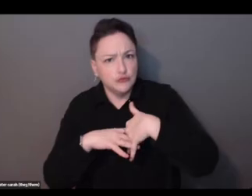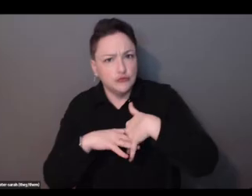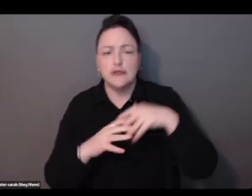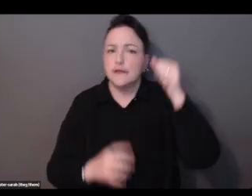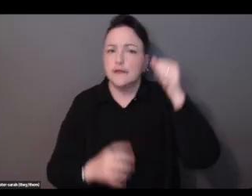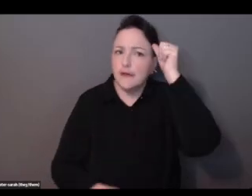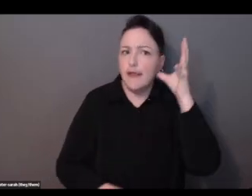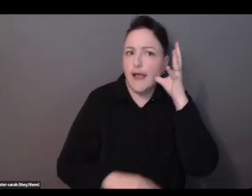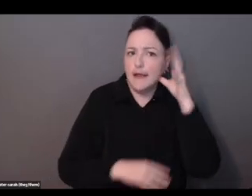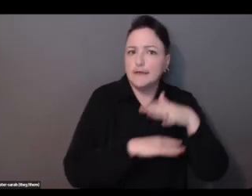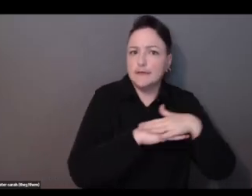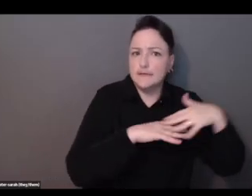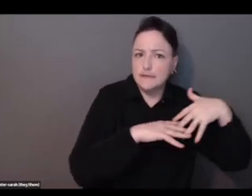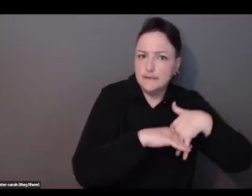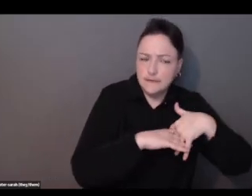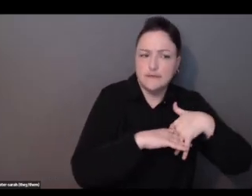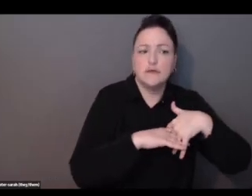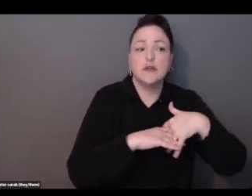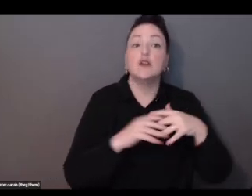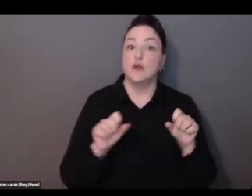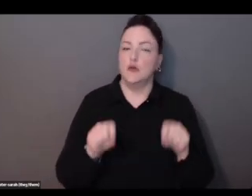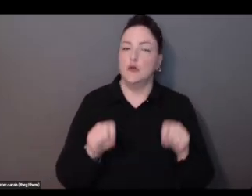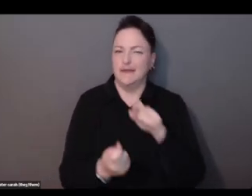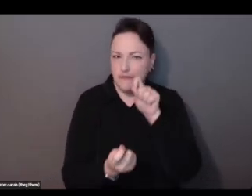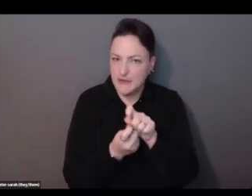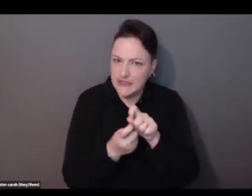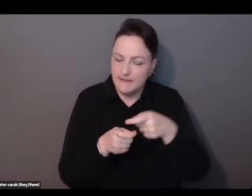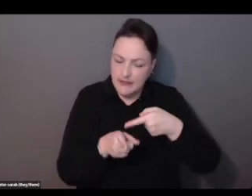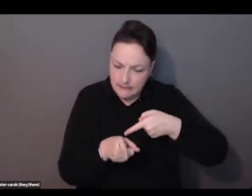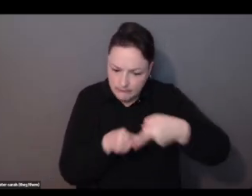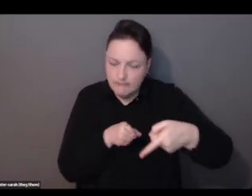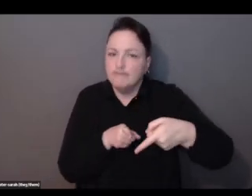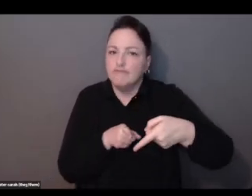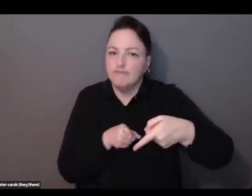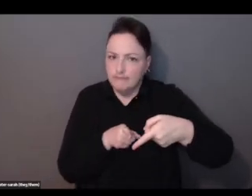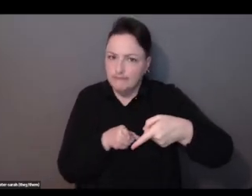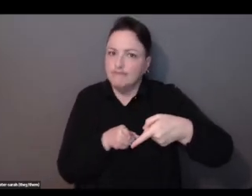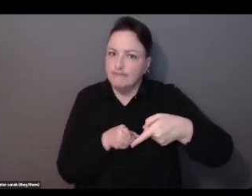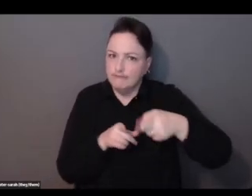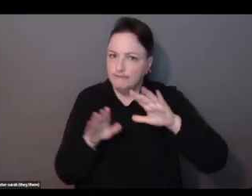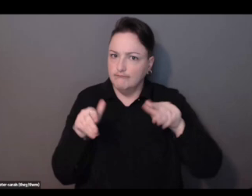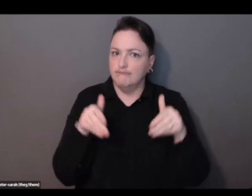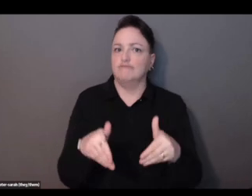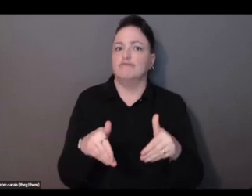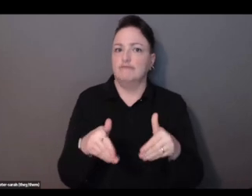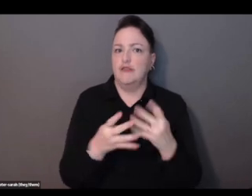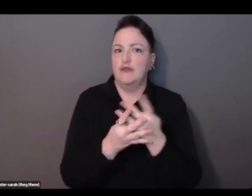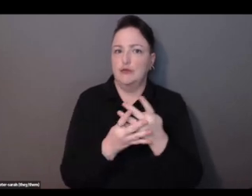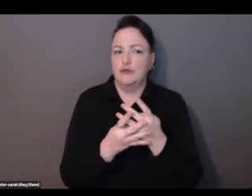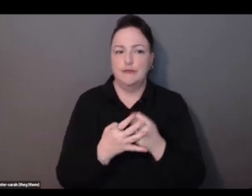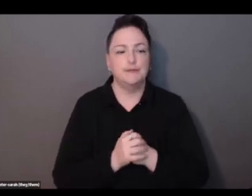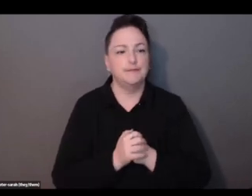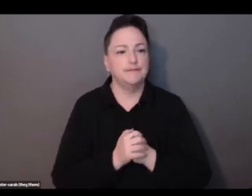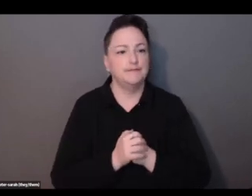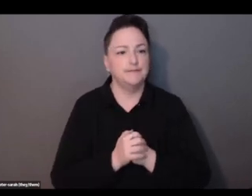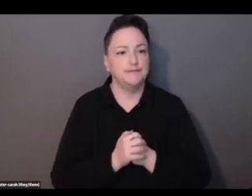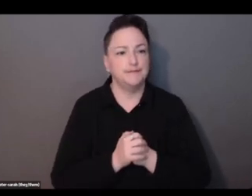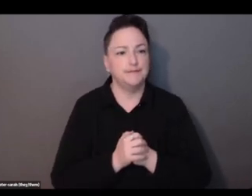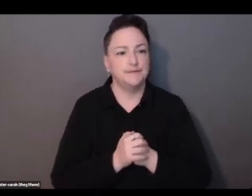you can specifically filter to that group. By selecting those filters,